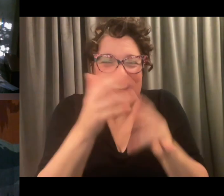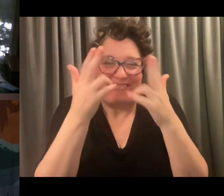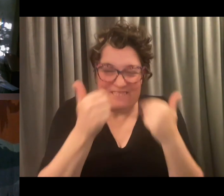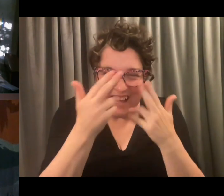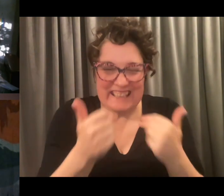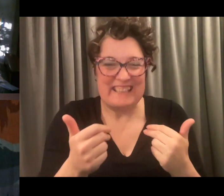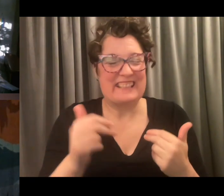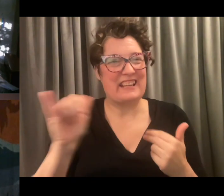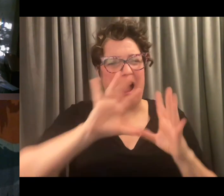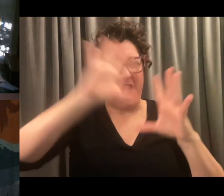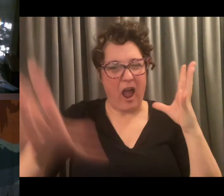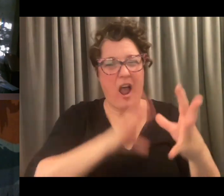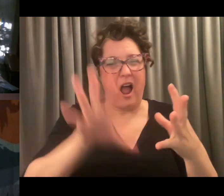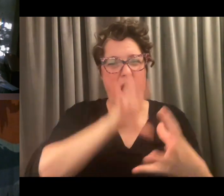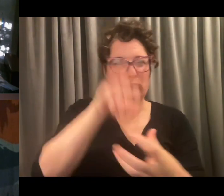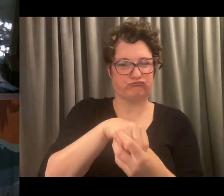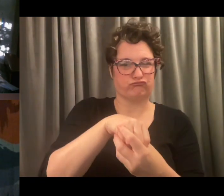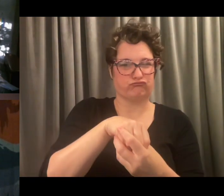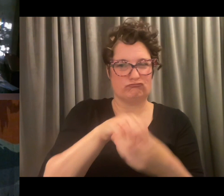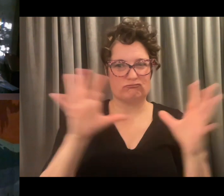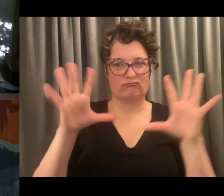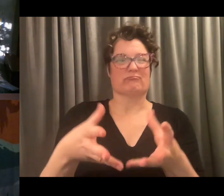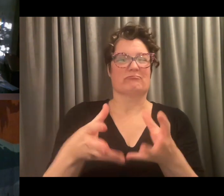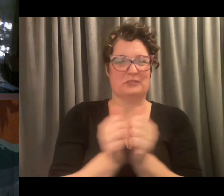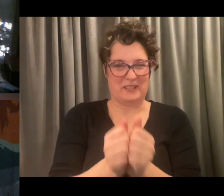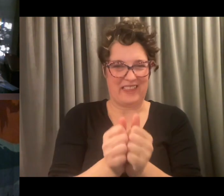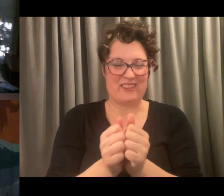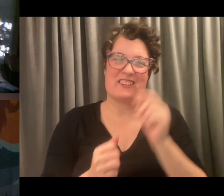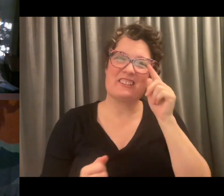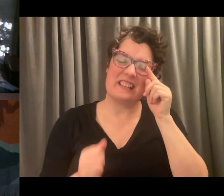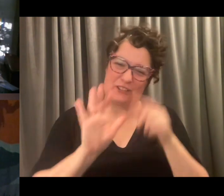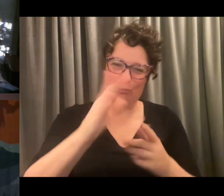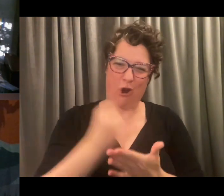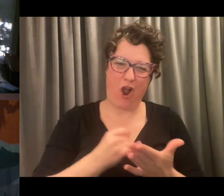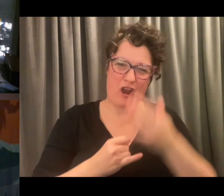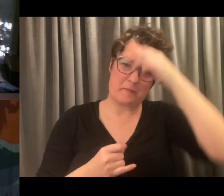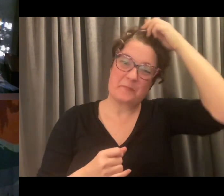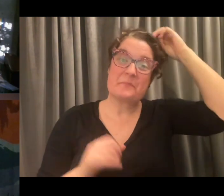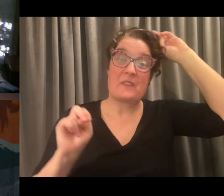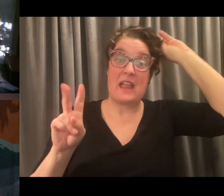And, um, I'll say that, so Never played the messenger in The Dybbuk a production